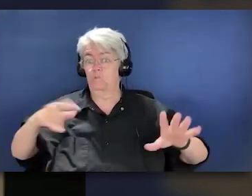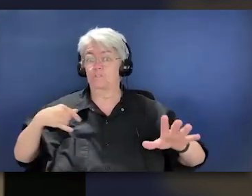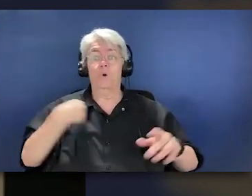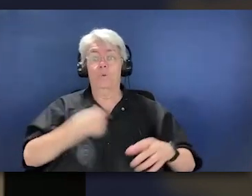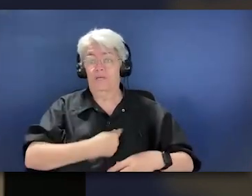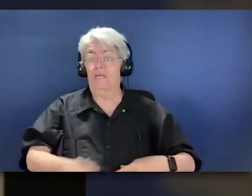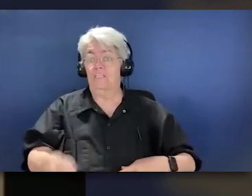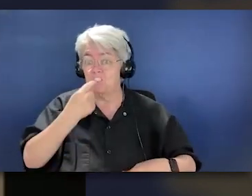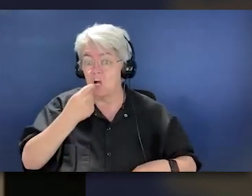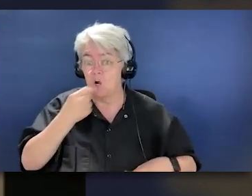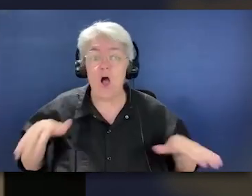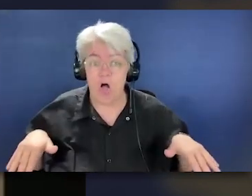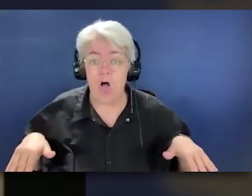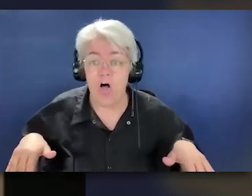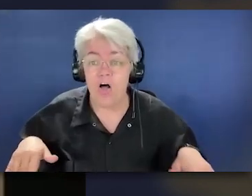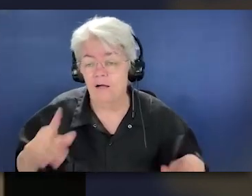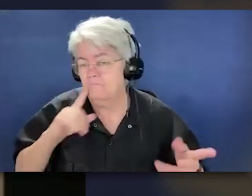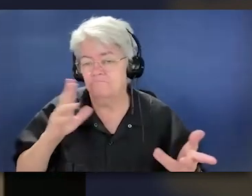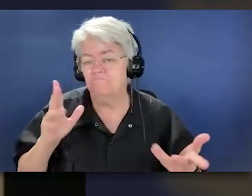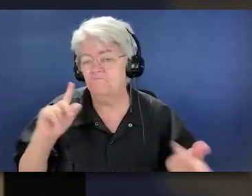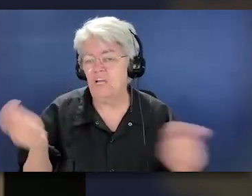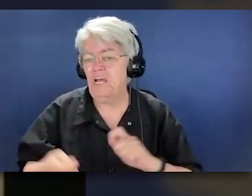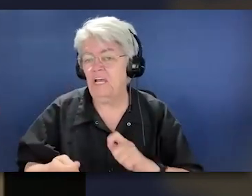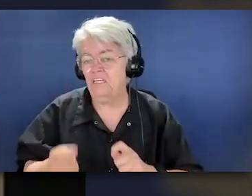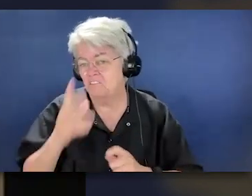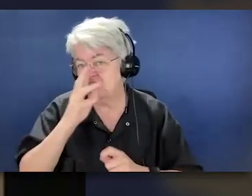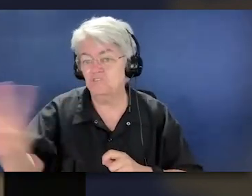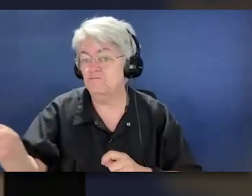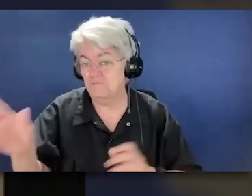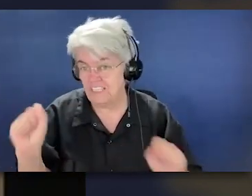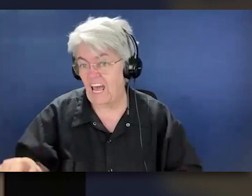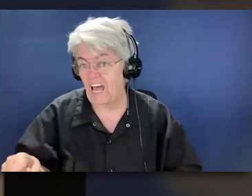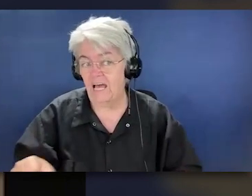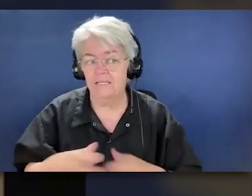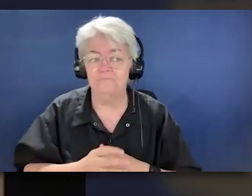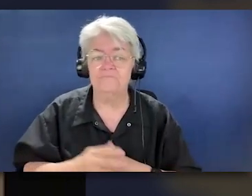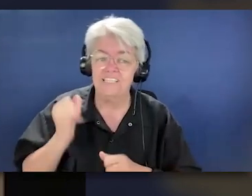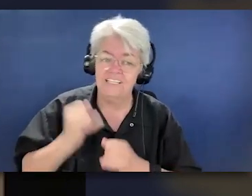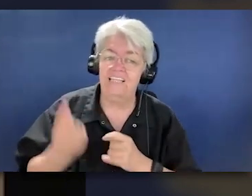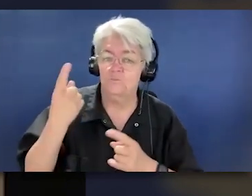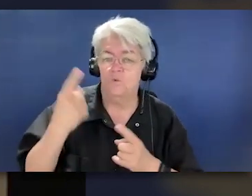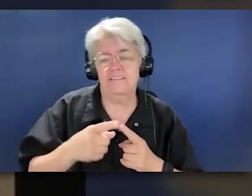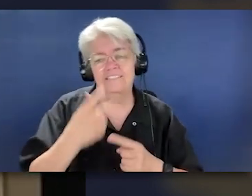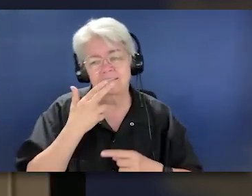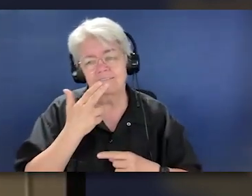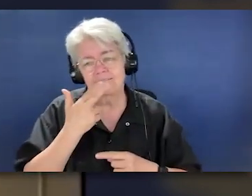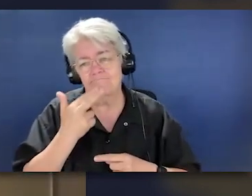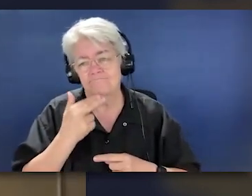beings. So I have one last interactive slide for you. It is tongue-in-cheek. What are you